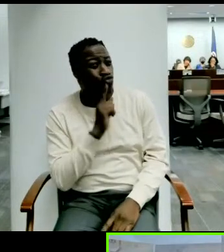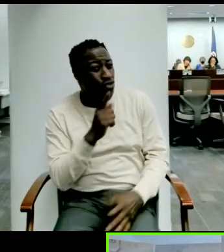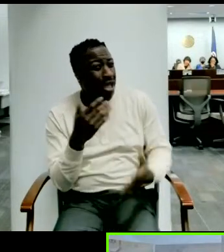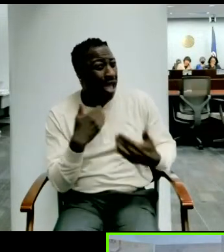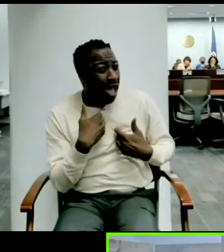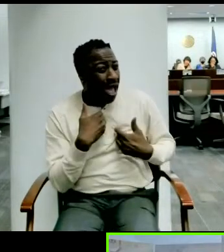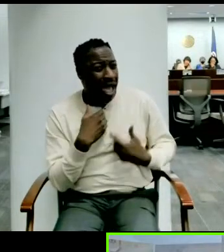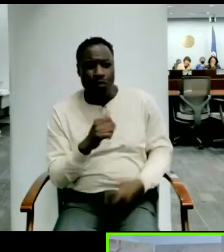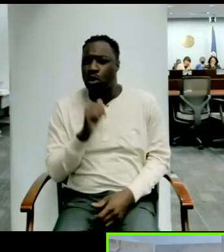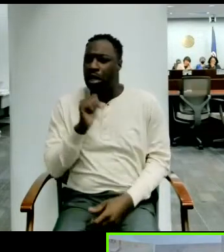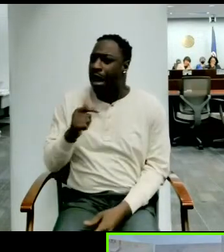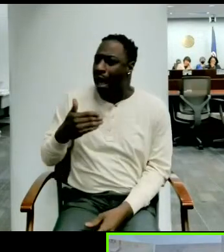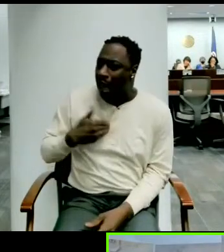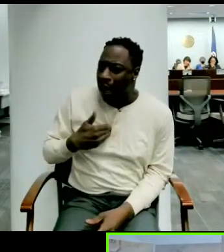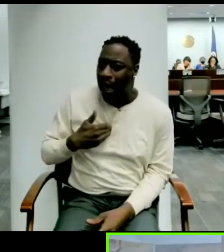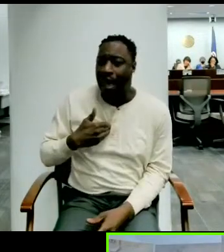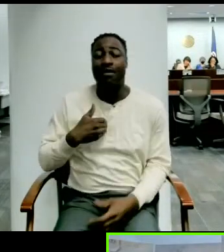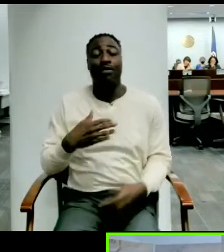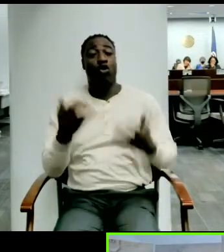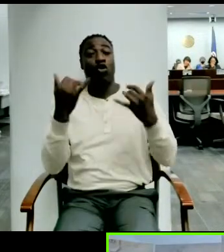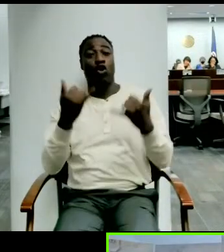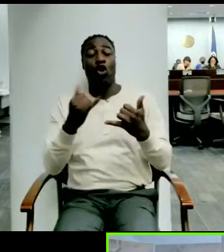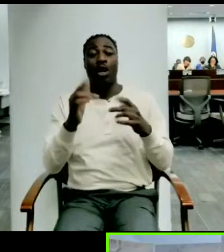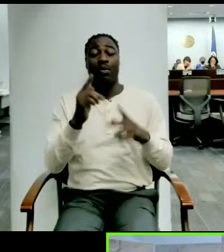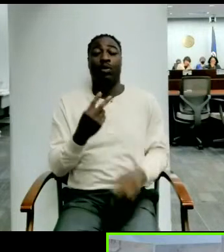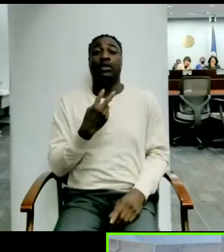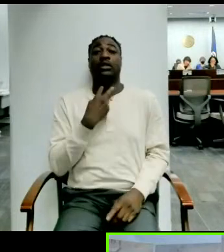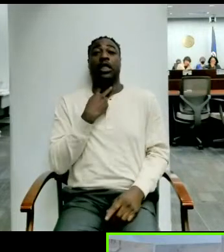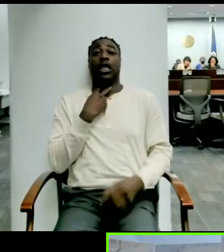So currently people are trapped in this place where they often can't